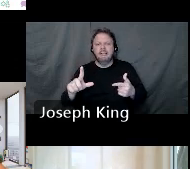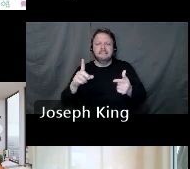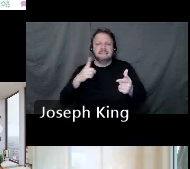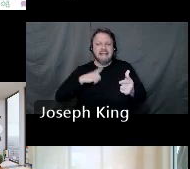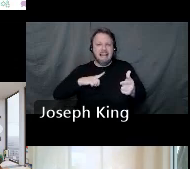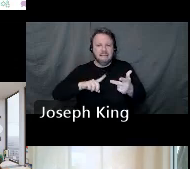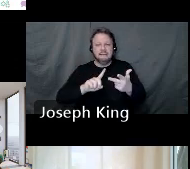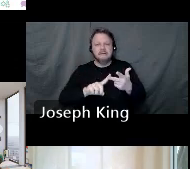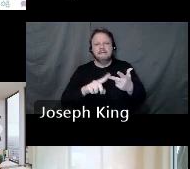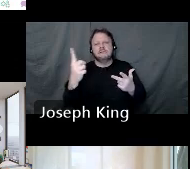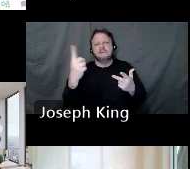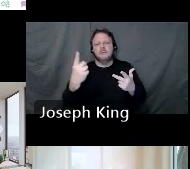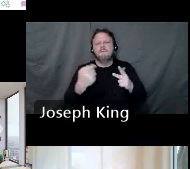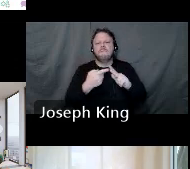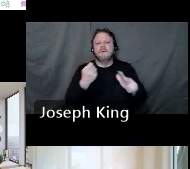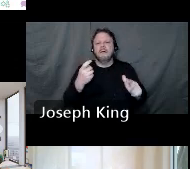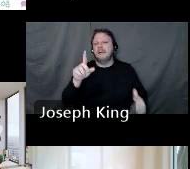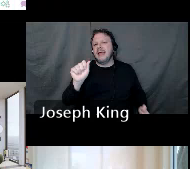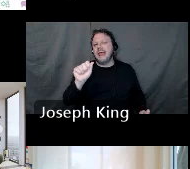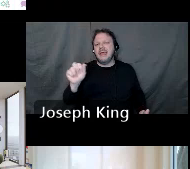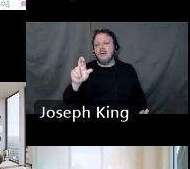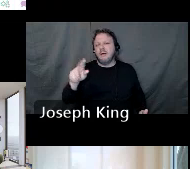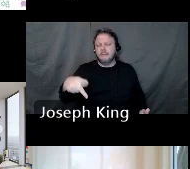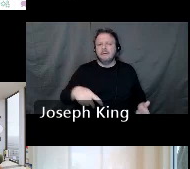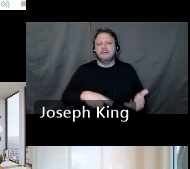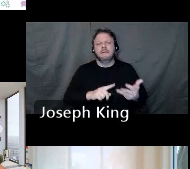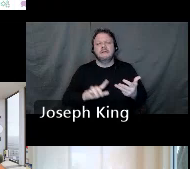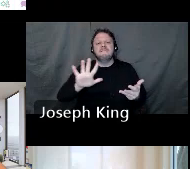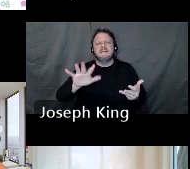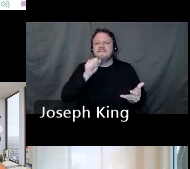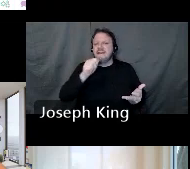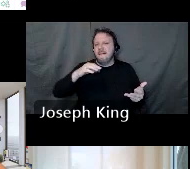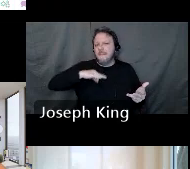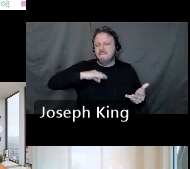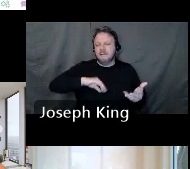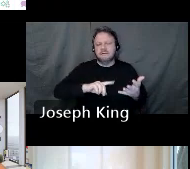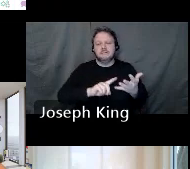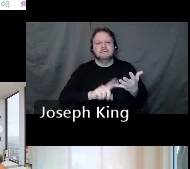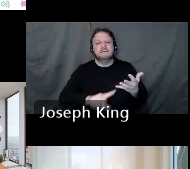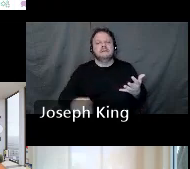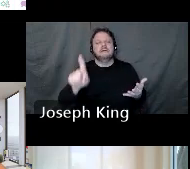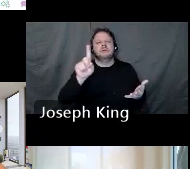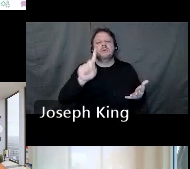Someone from AARP 5 nonprofits and one public DHHS division,